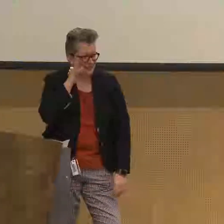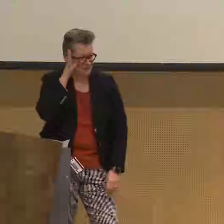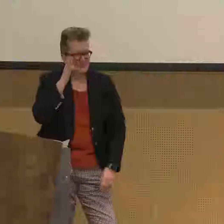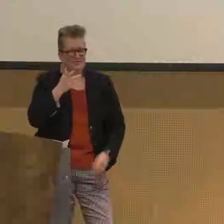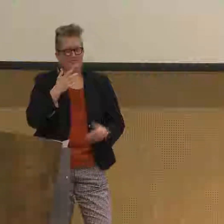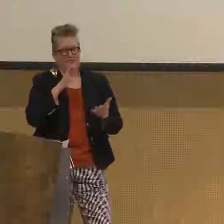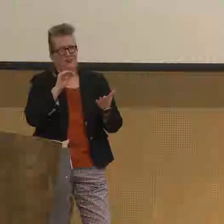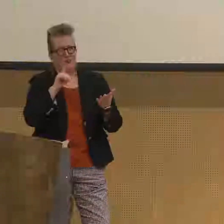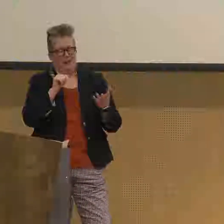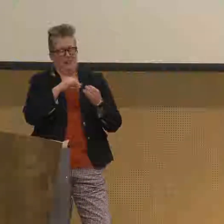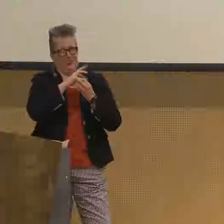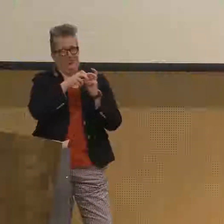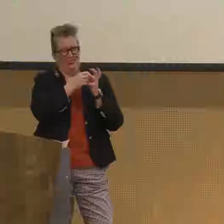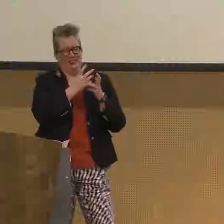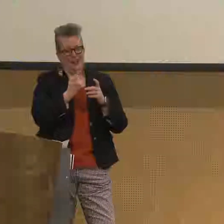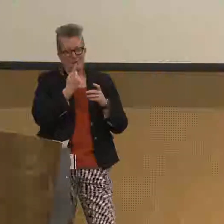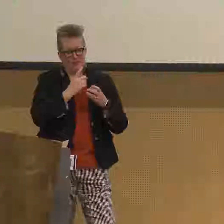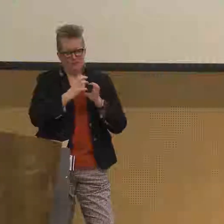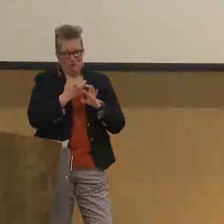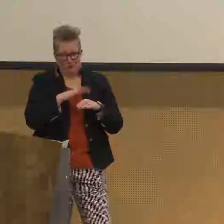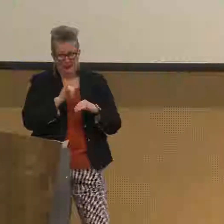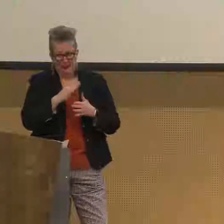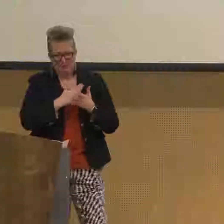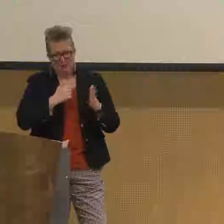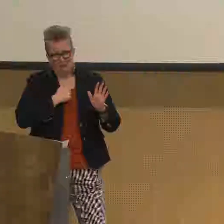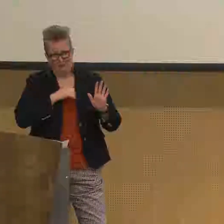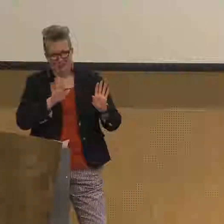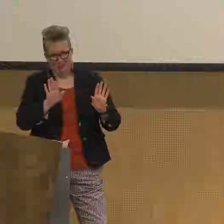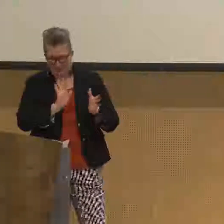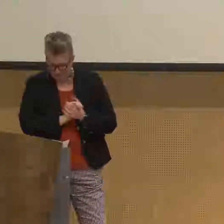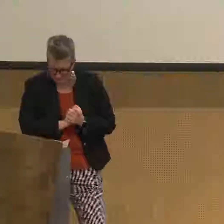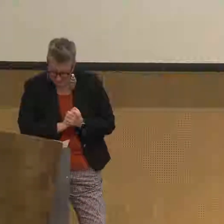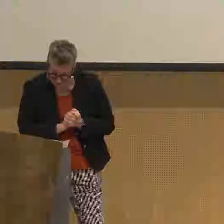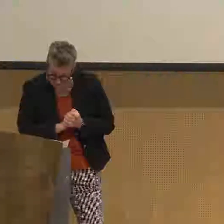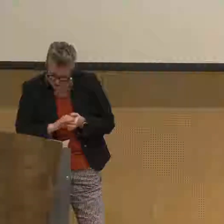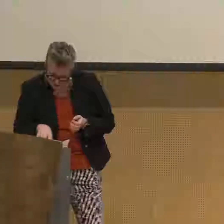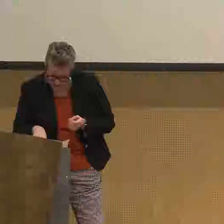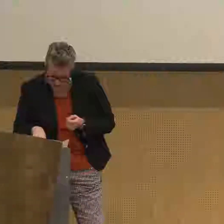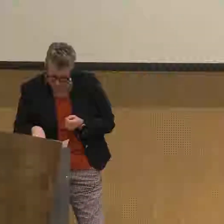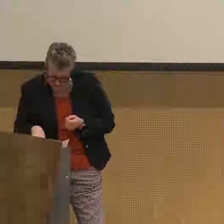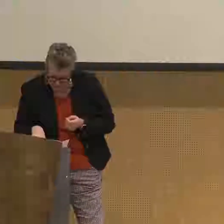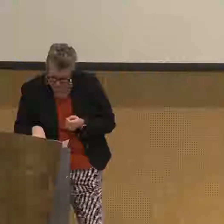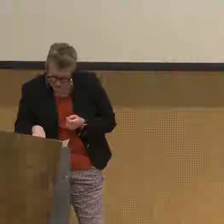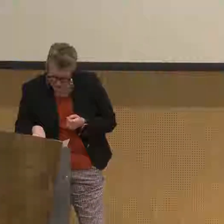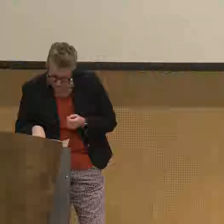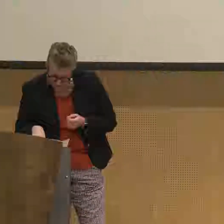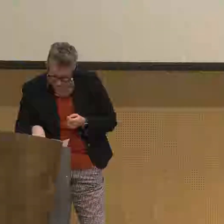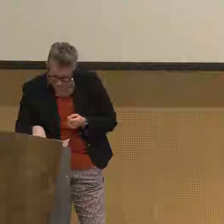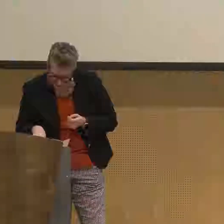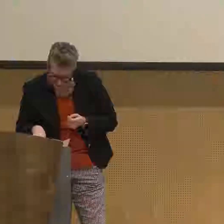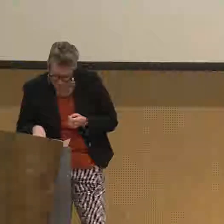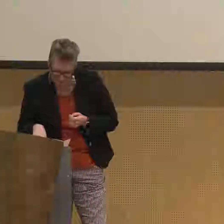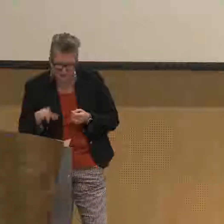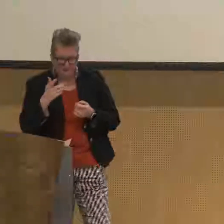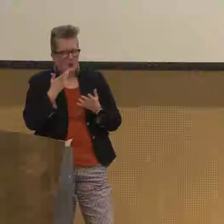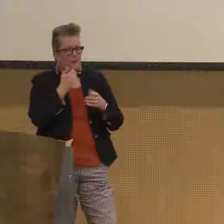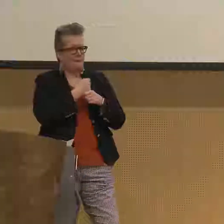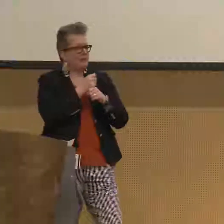She is a hearing daughter of deaf parents, or CODA, child of deaf adults. I tend to get that backwards sometimes.